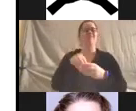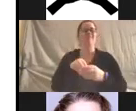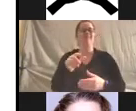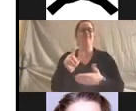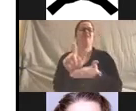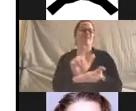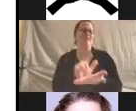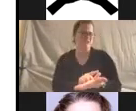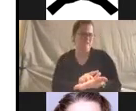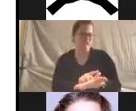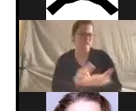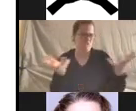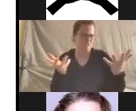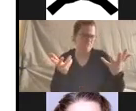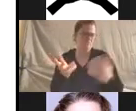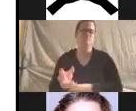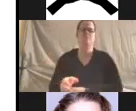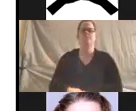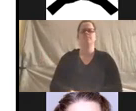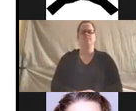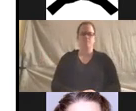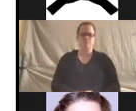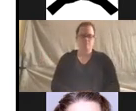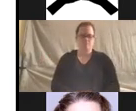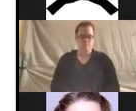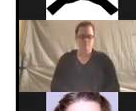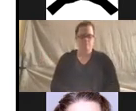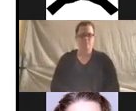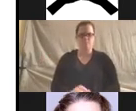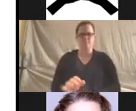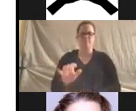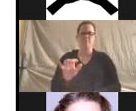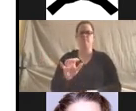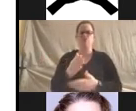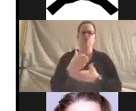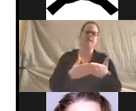Oftentimes, there's a kind of some introductory language